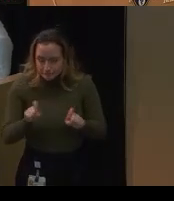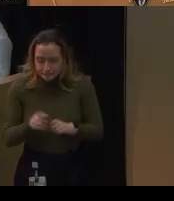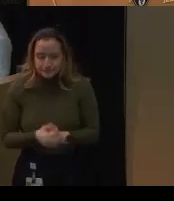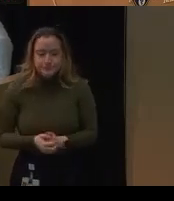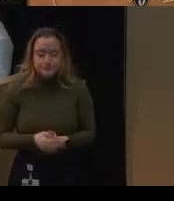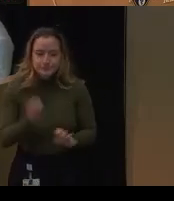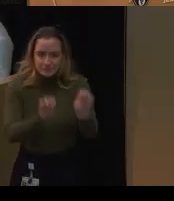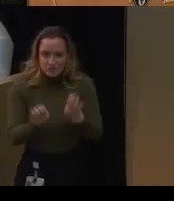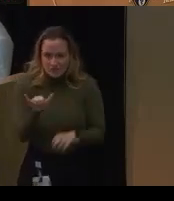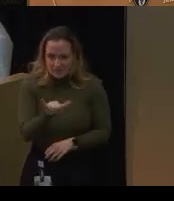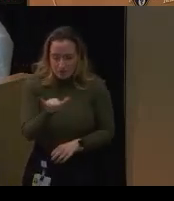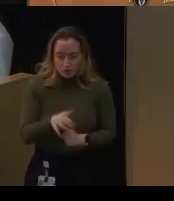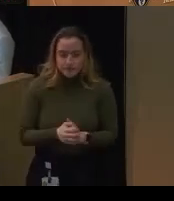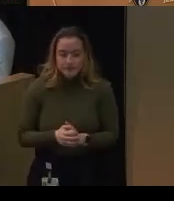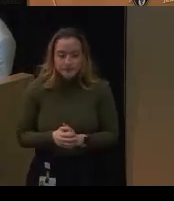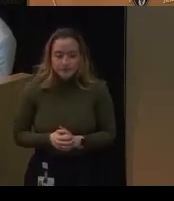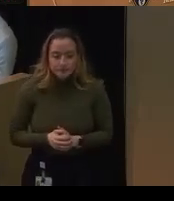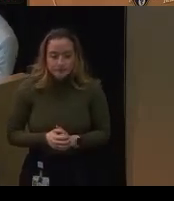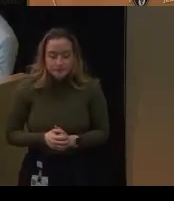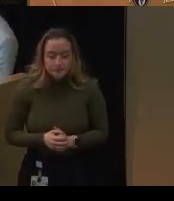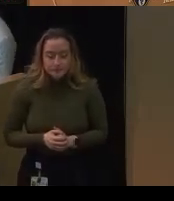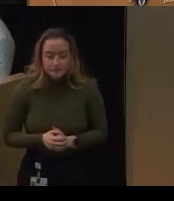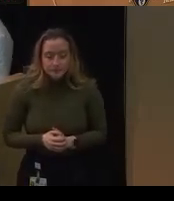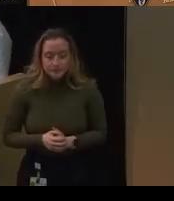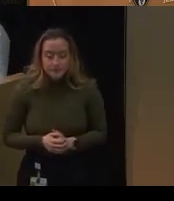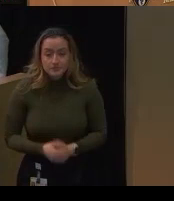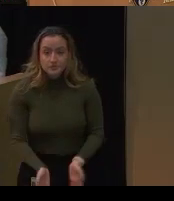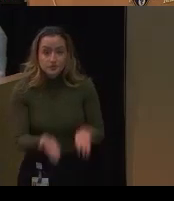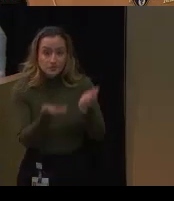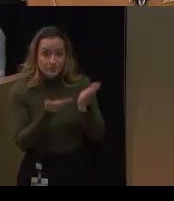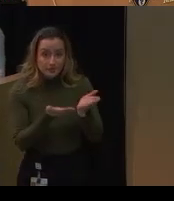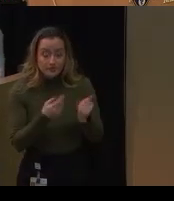exposure as an additional predictor to the model so here I'm plotting the association